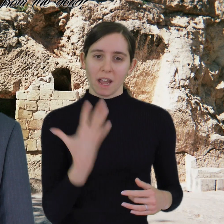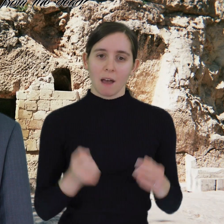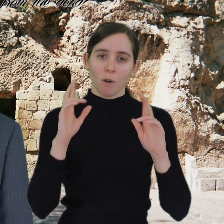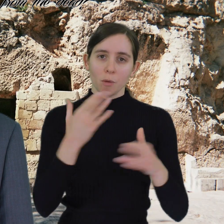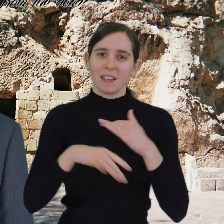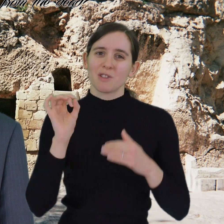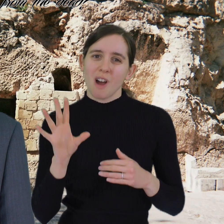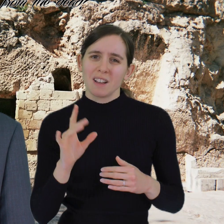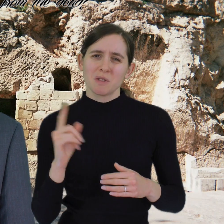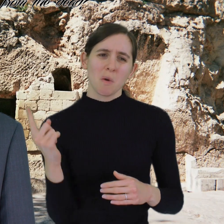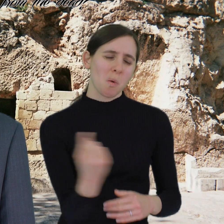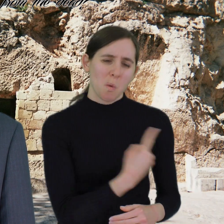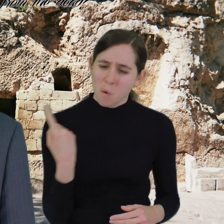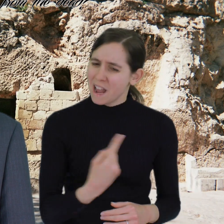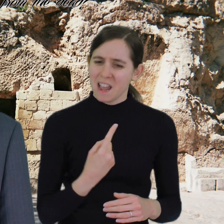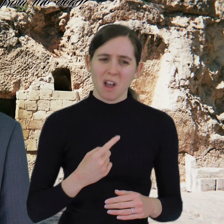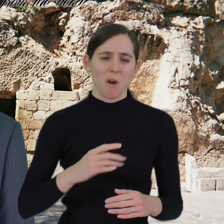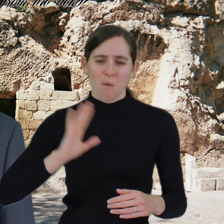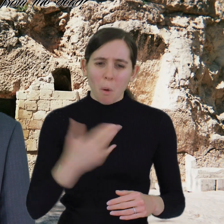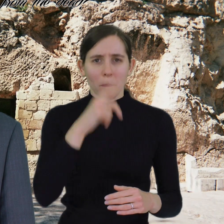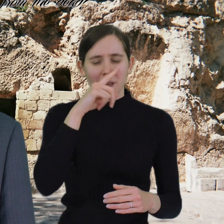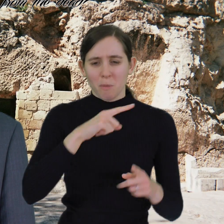we are of all people most to be pitied."